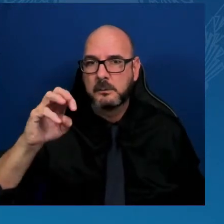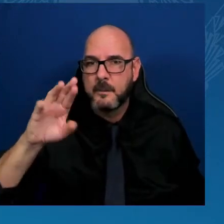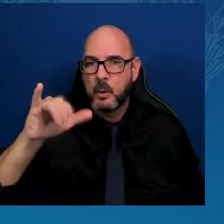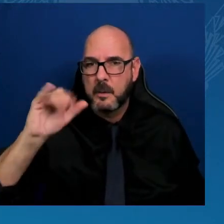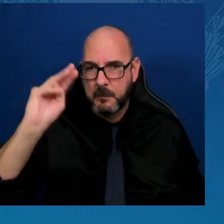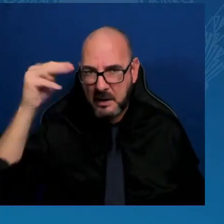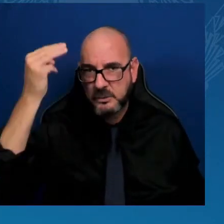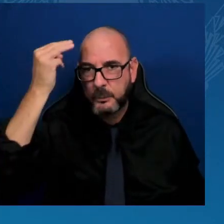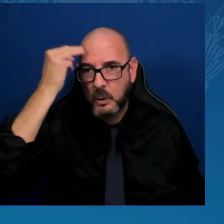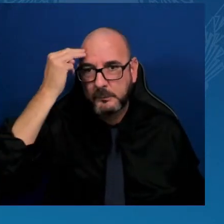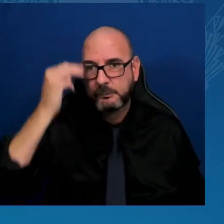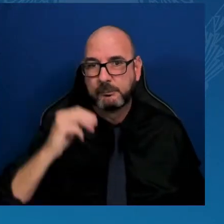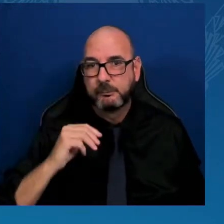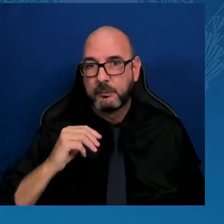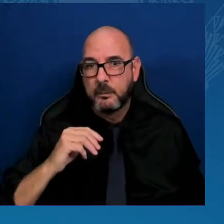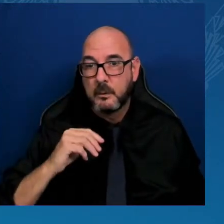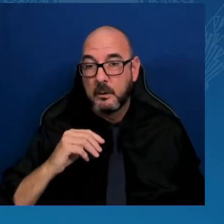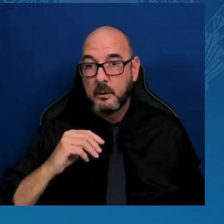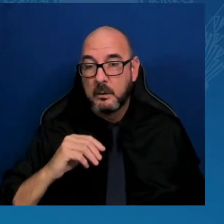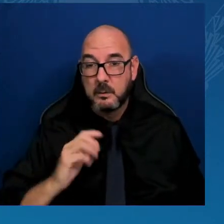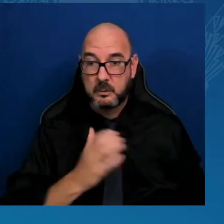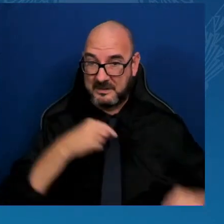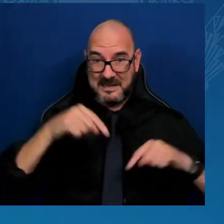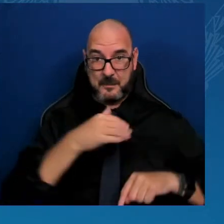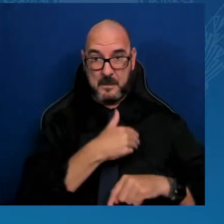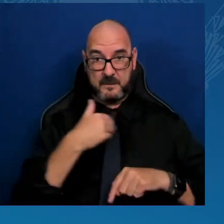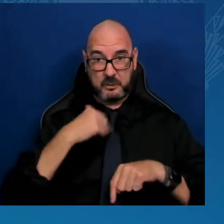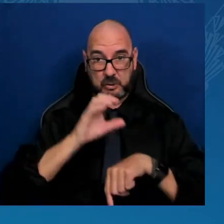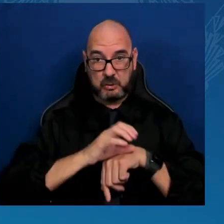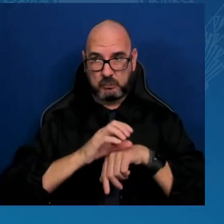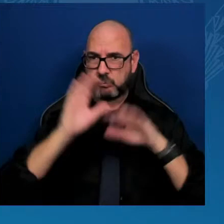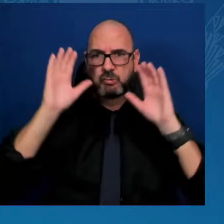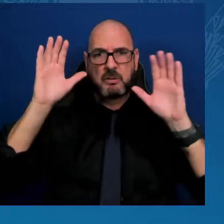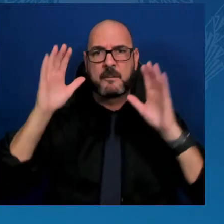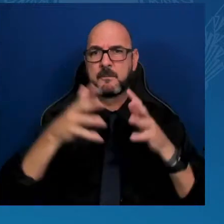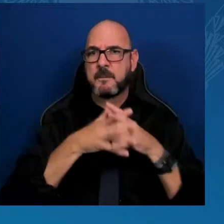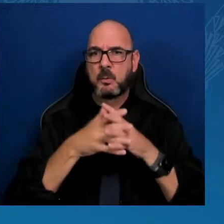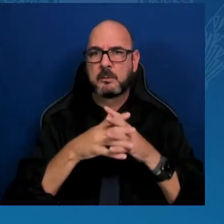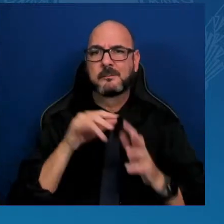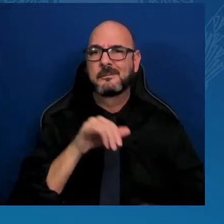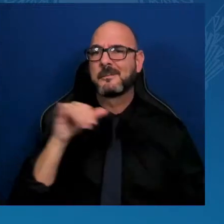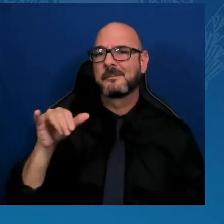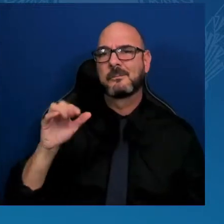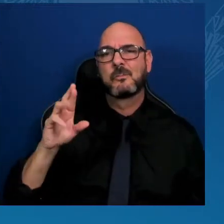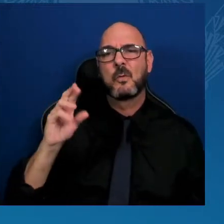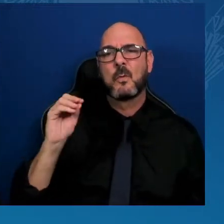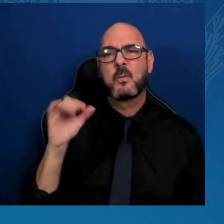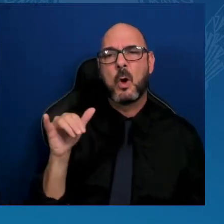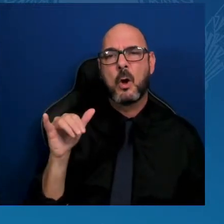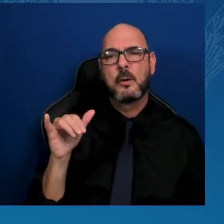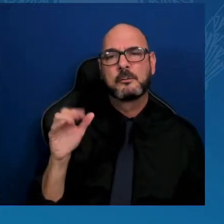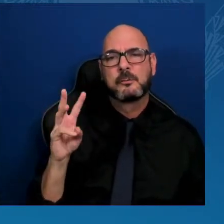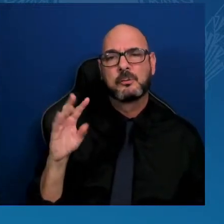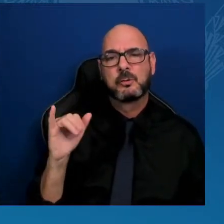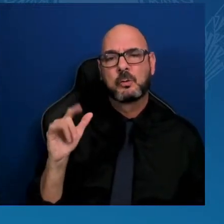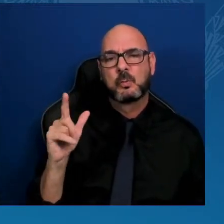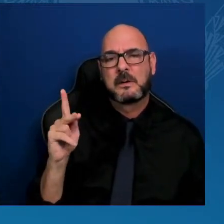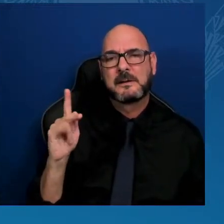great Americans like Roy Wilkins, Rosa Parks, and Assistant Leader Jim Clyburn --